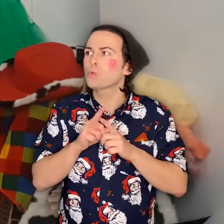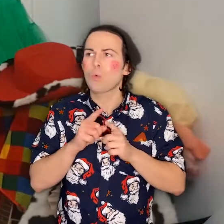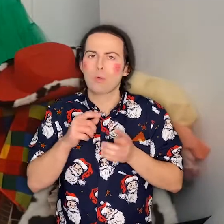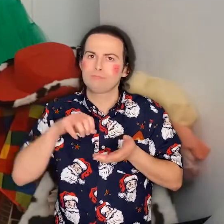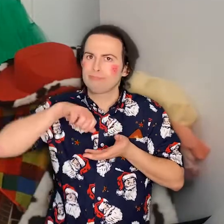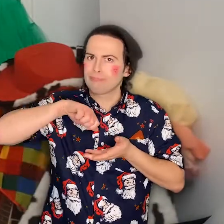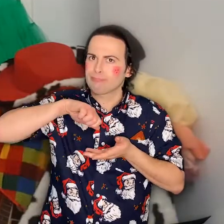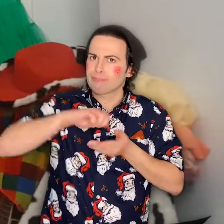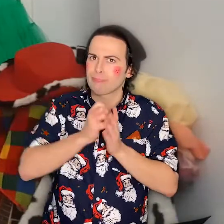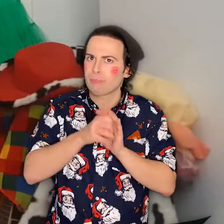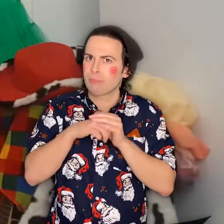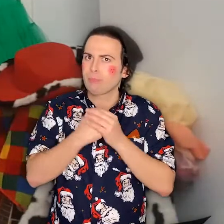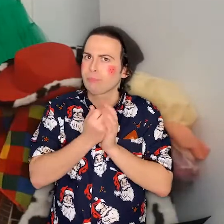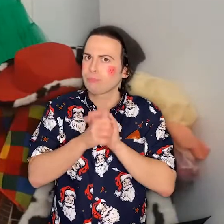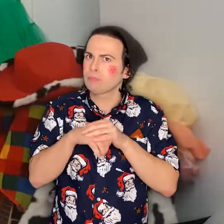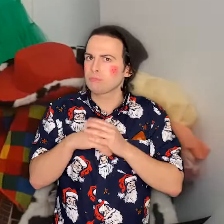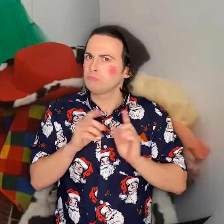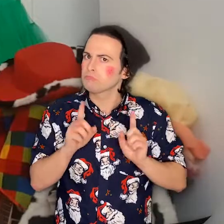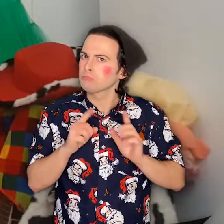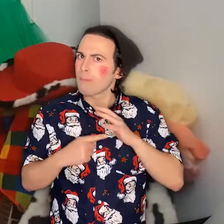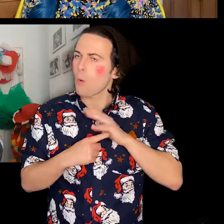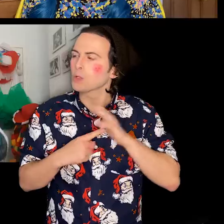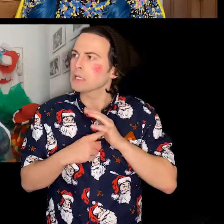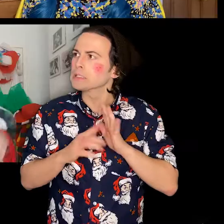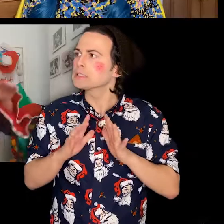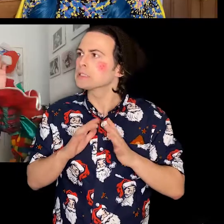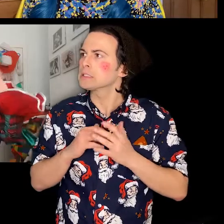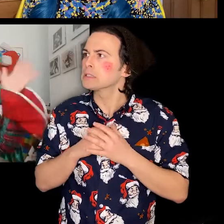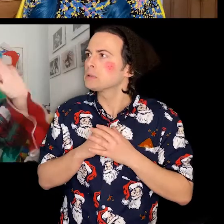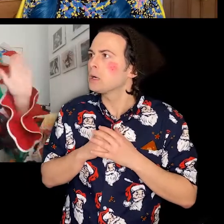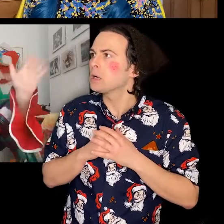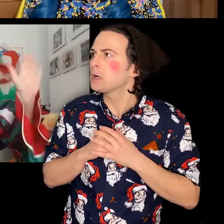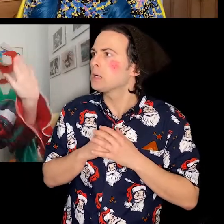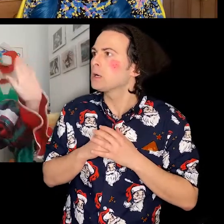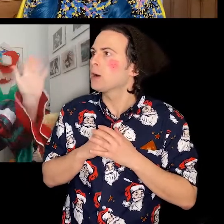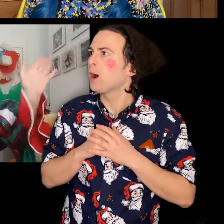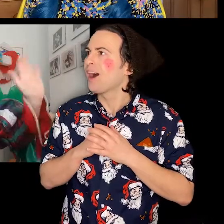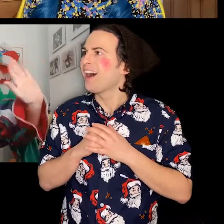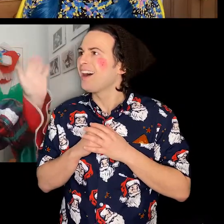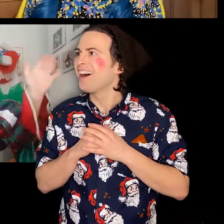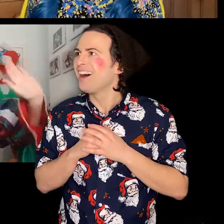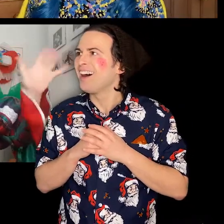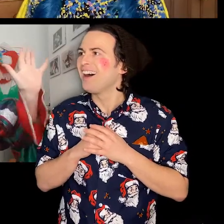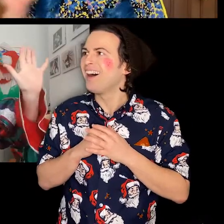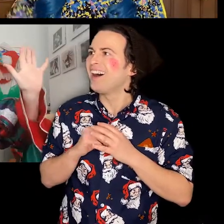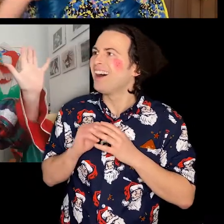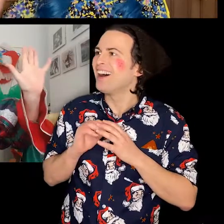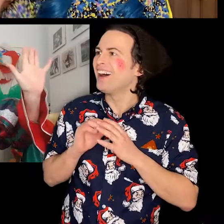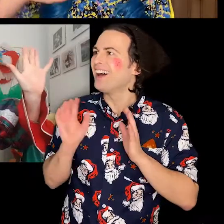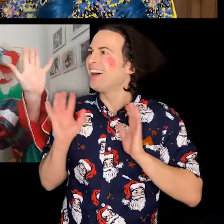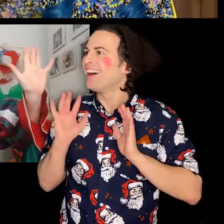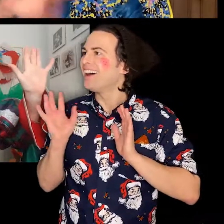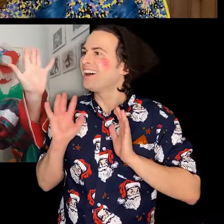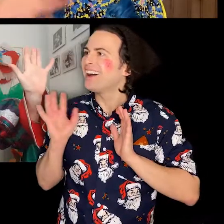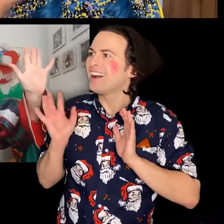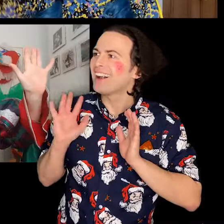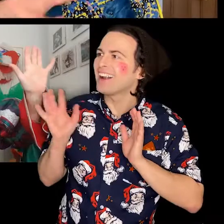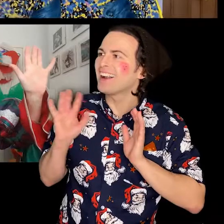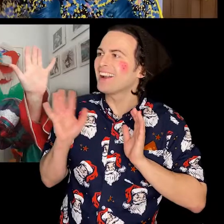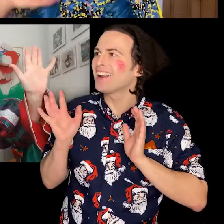knows what else she’s been licking. Seeyaaaa All – Seeyaaaaaa